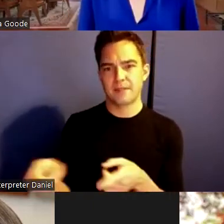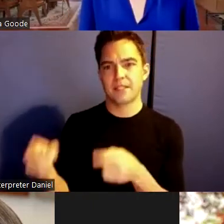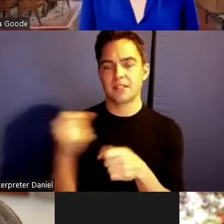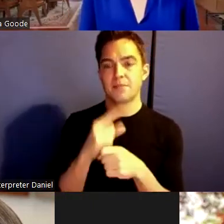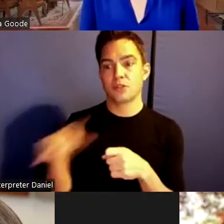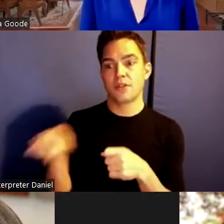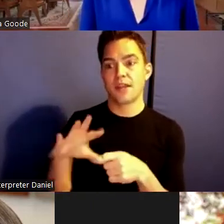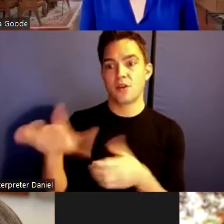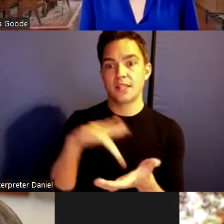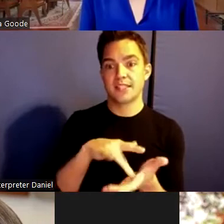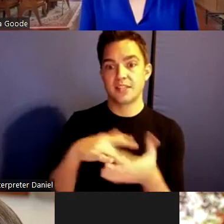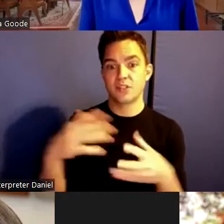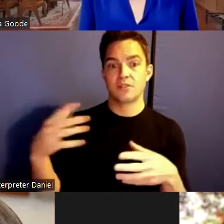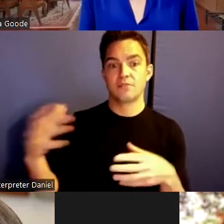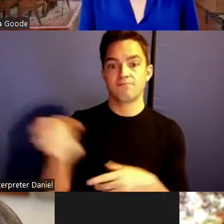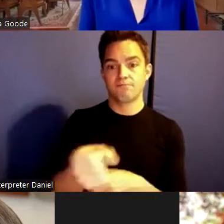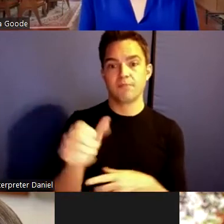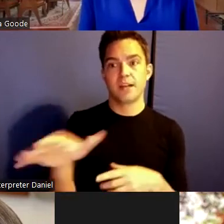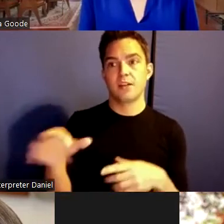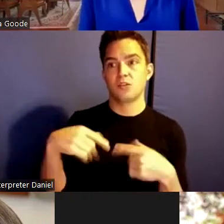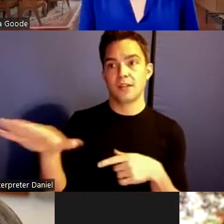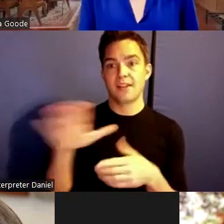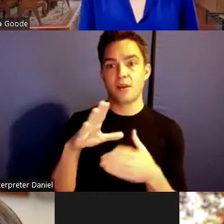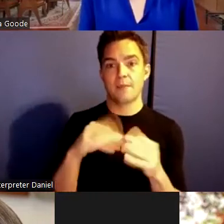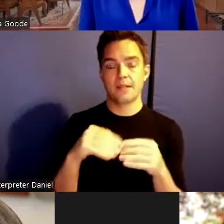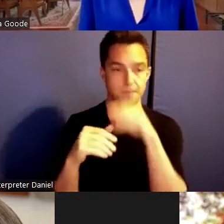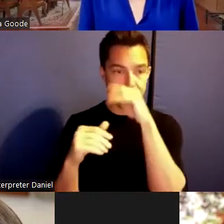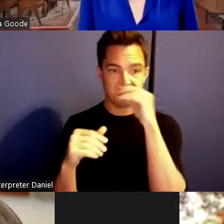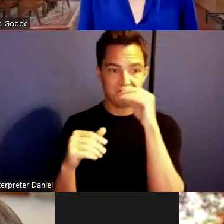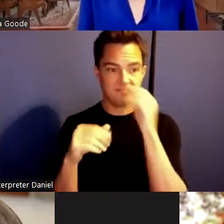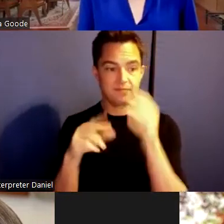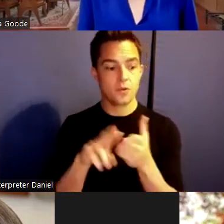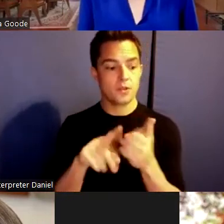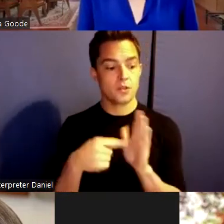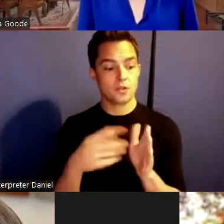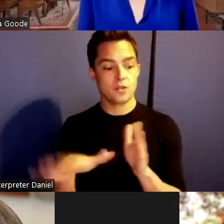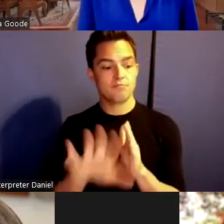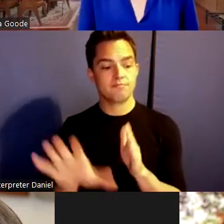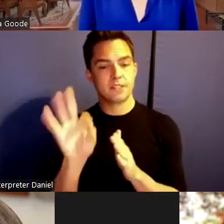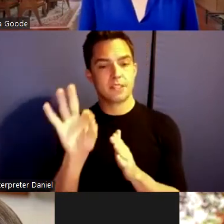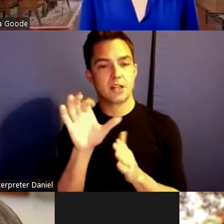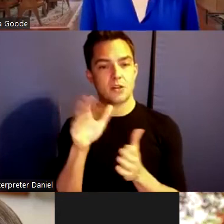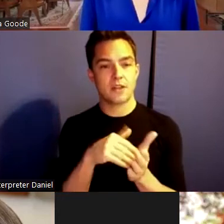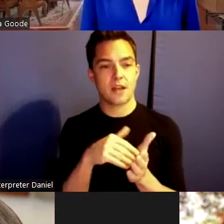the center of their meetings. Research shows that there are an estimated 900,000 families in